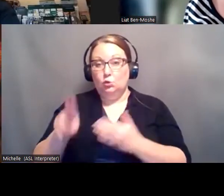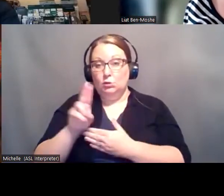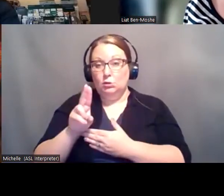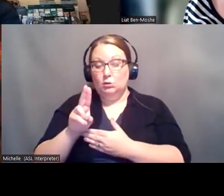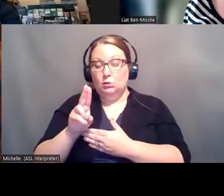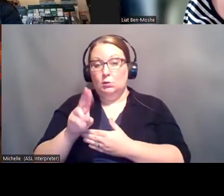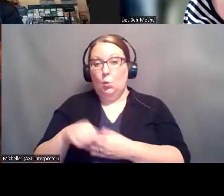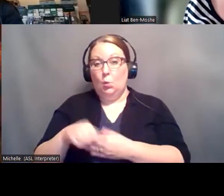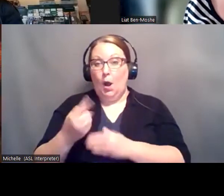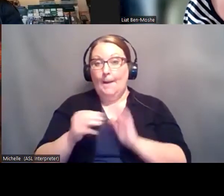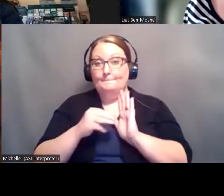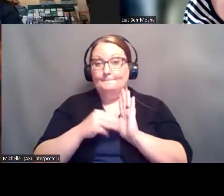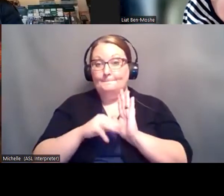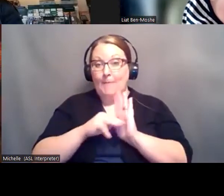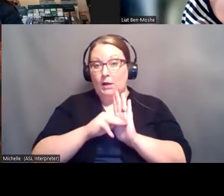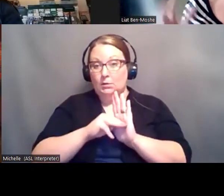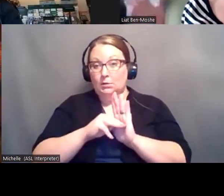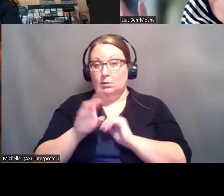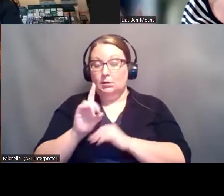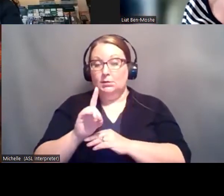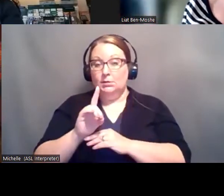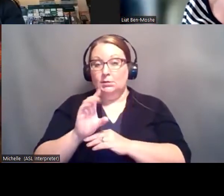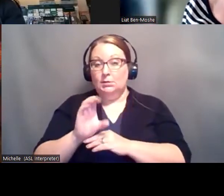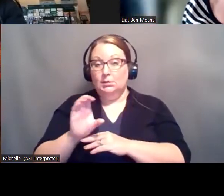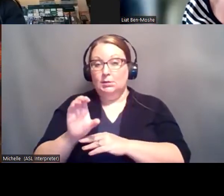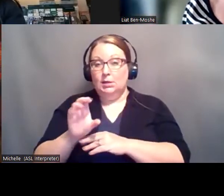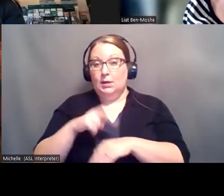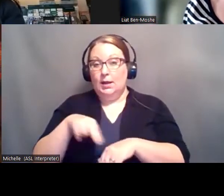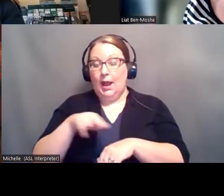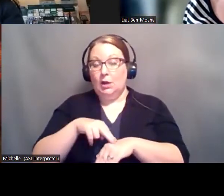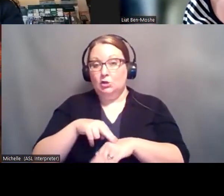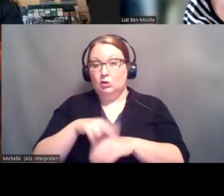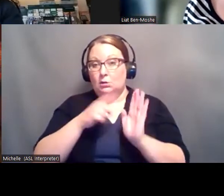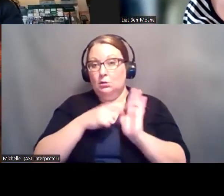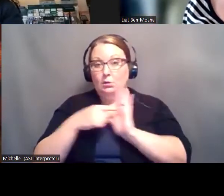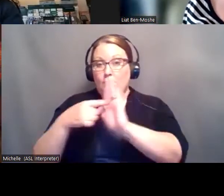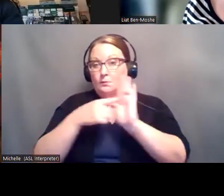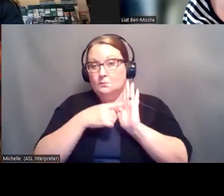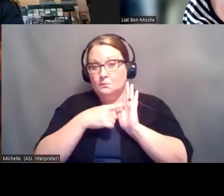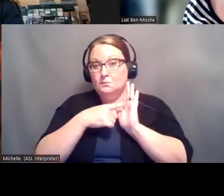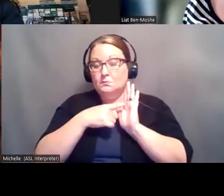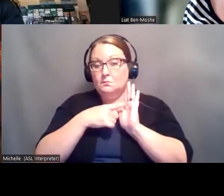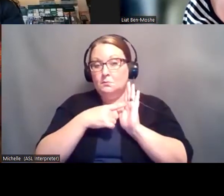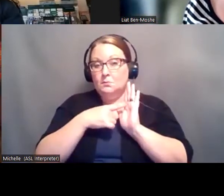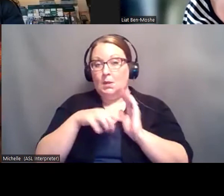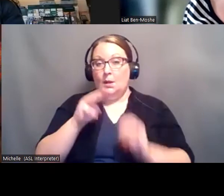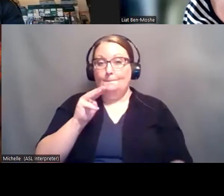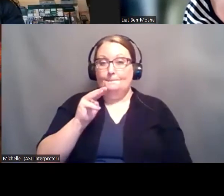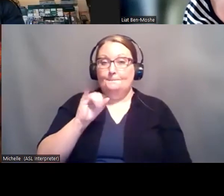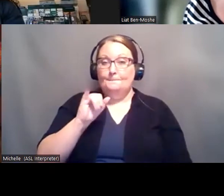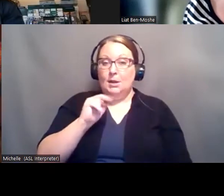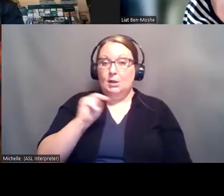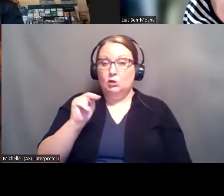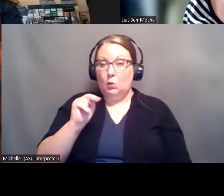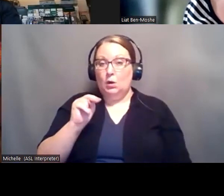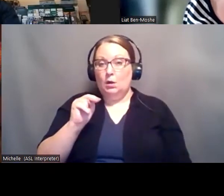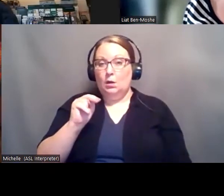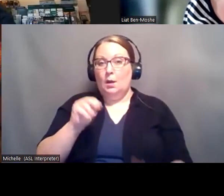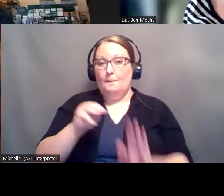of DCCCs nationally has been the Minnesota model which Aysha just described,